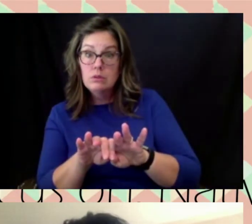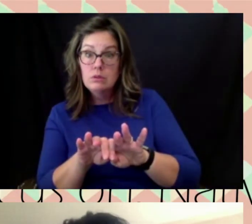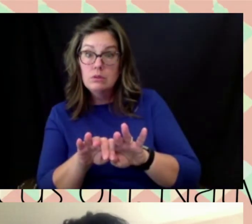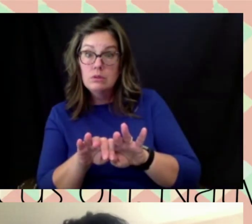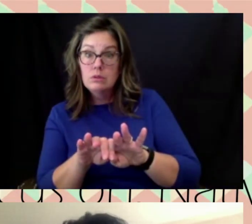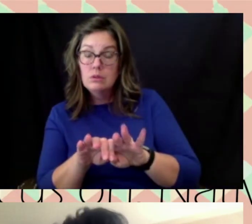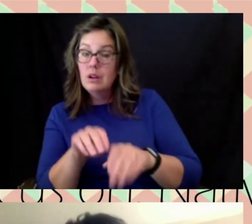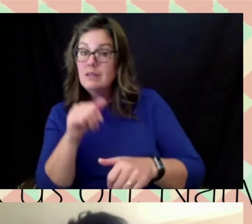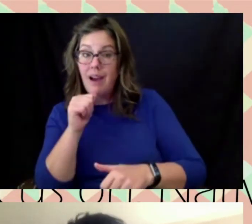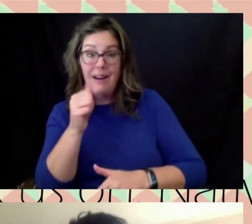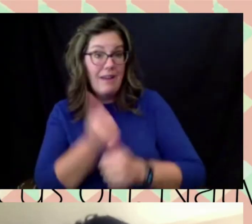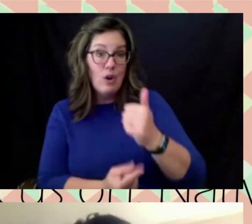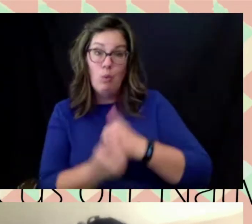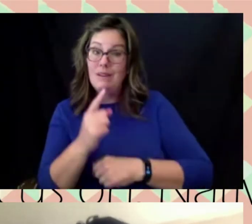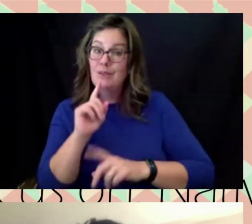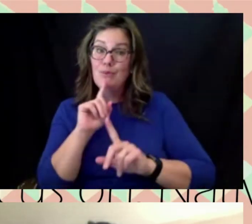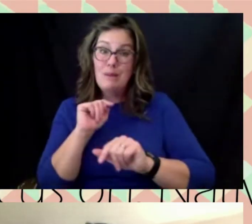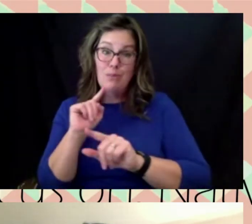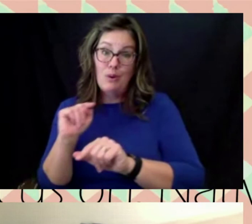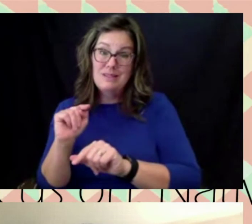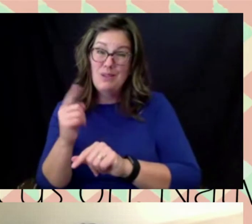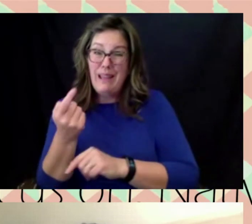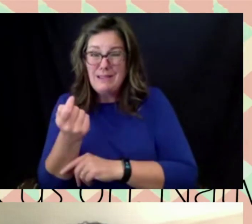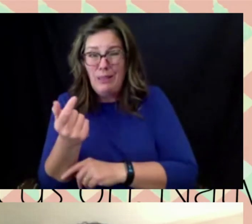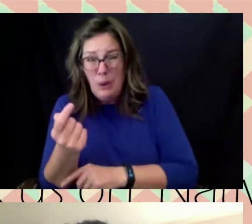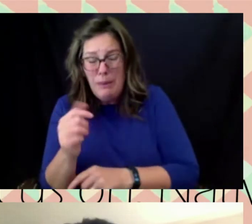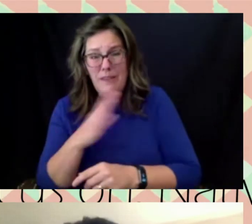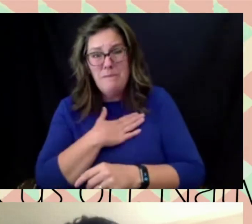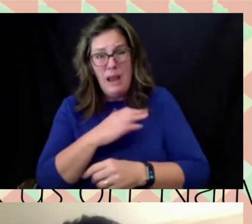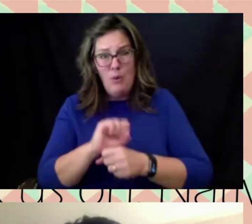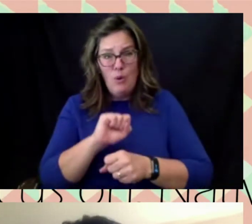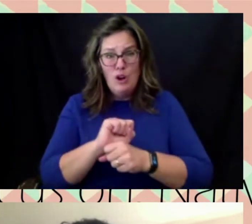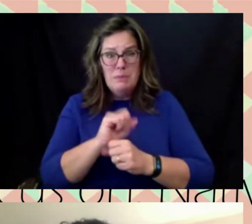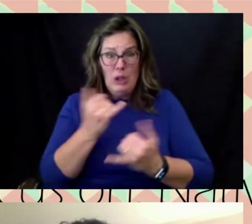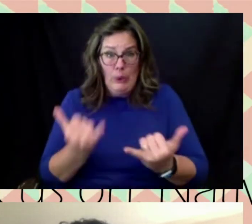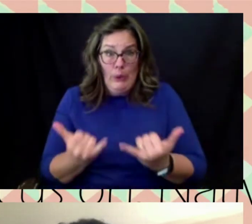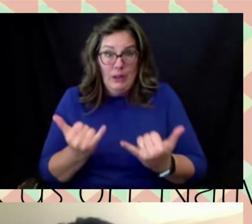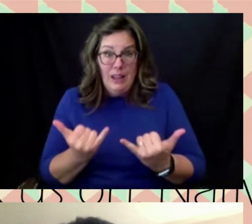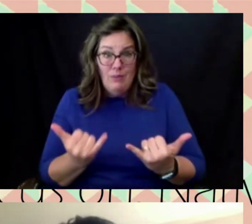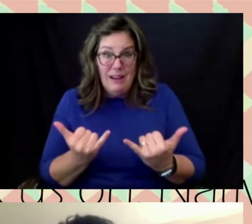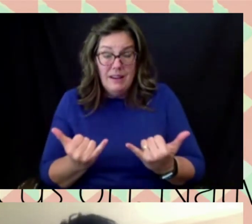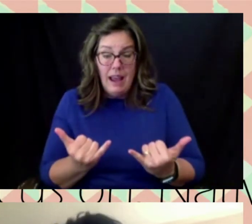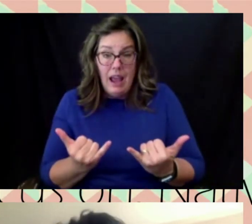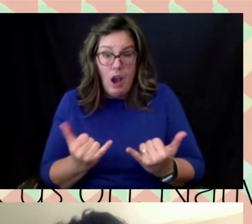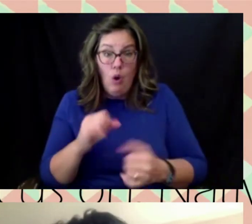work that i've been doing um but again currently right now working focusing on human trafficking